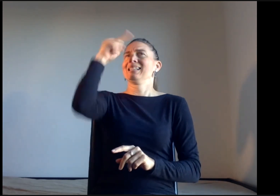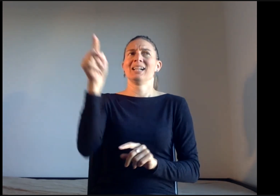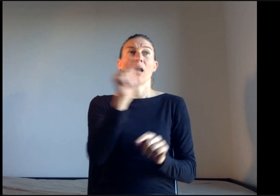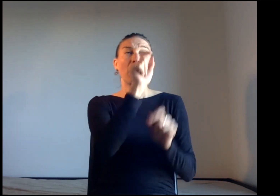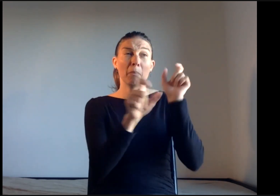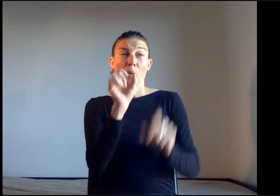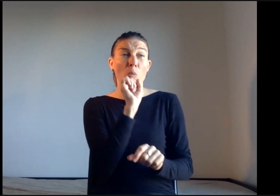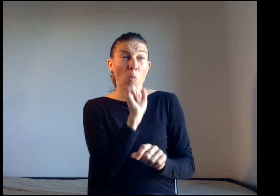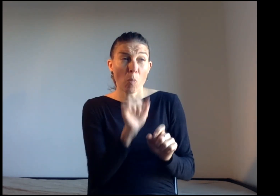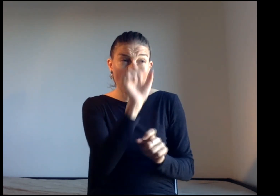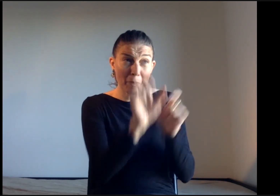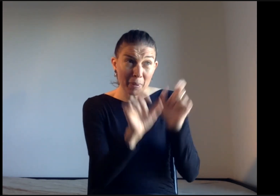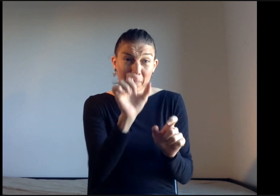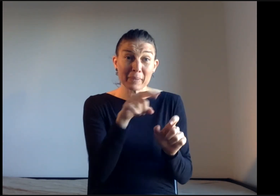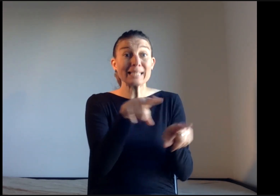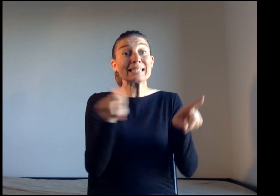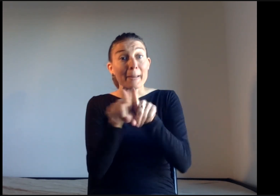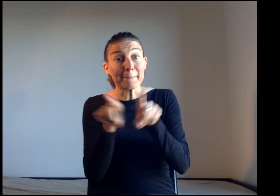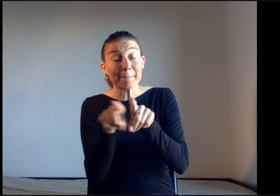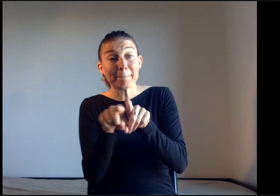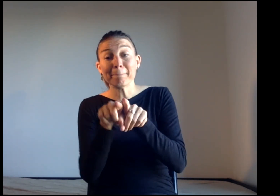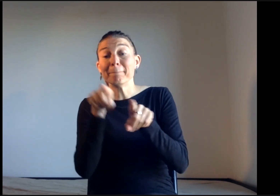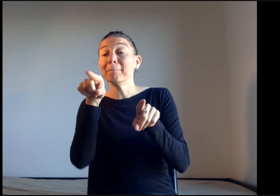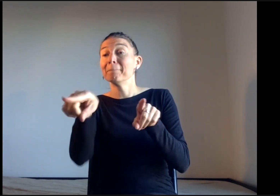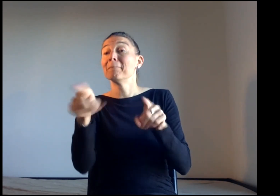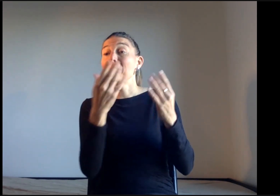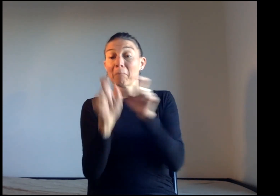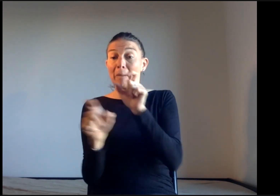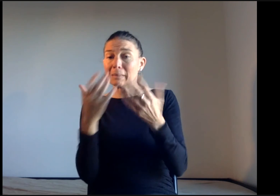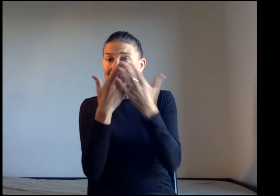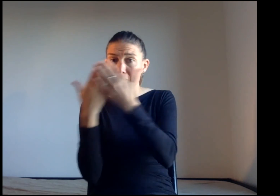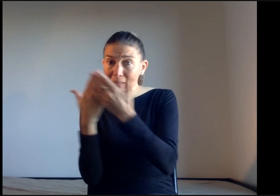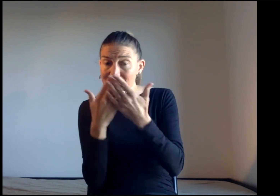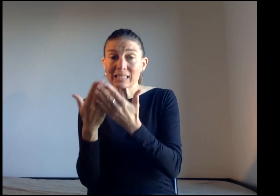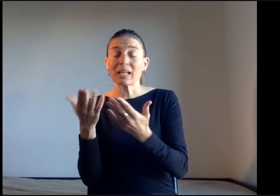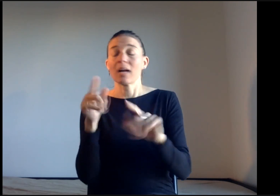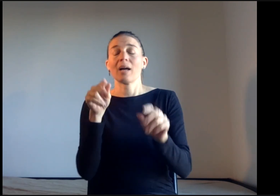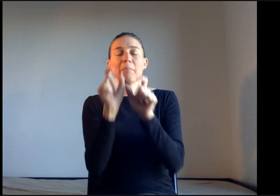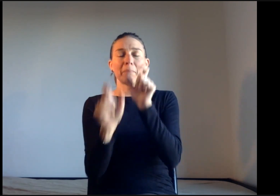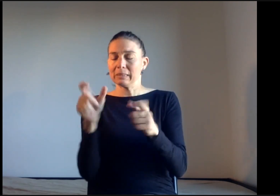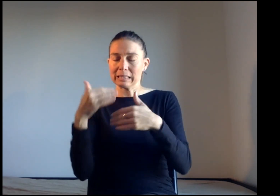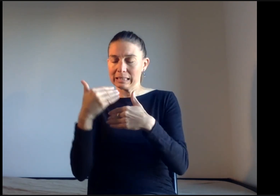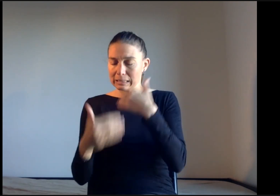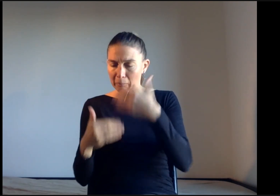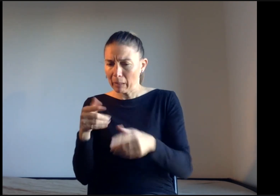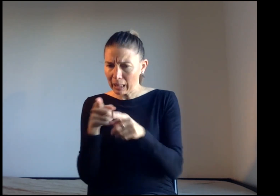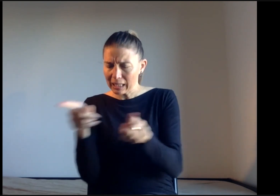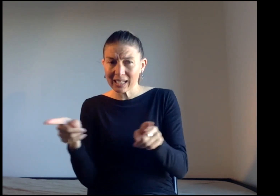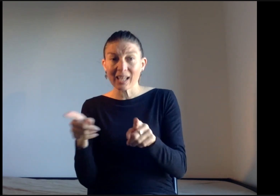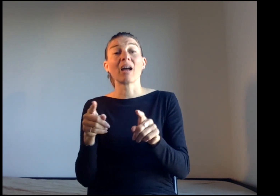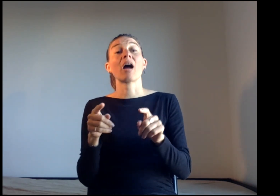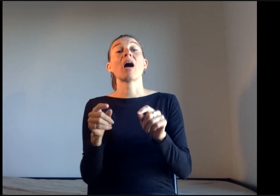who won't go back to school, who won't go back to work and who won't have services dedicated to them.